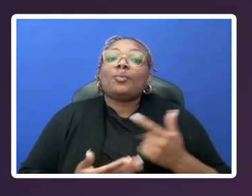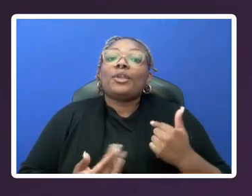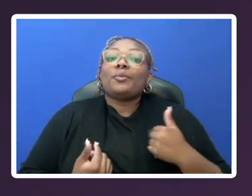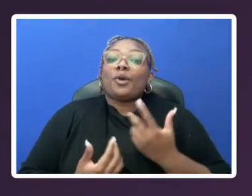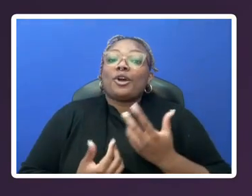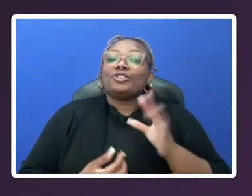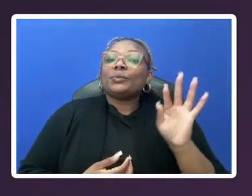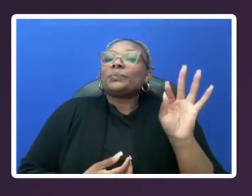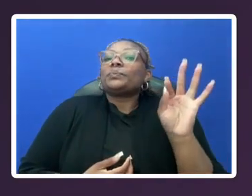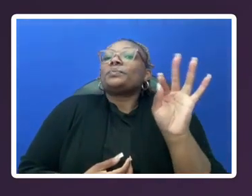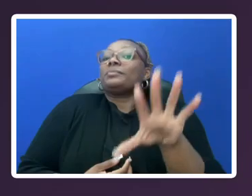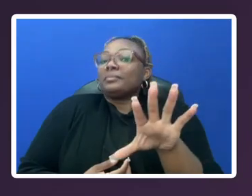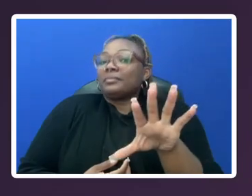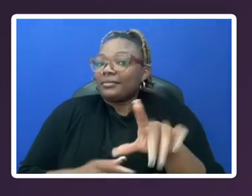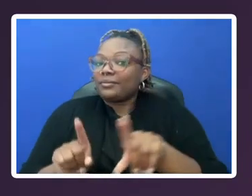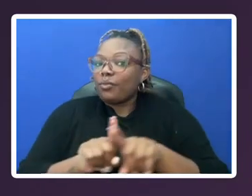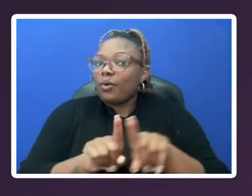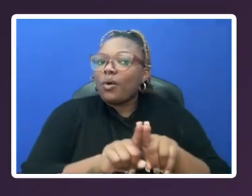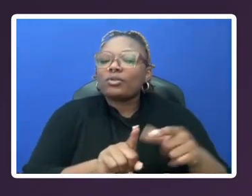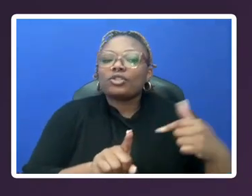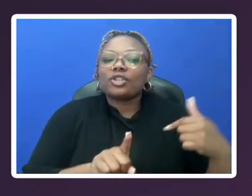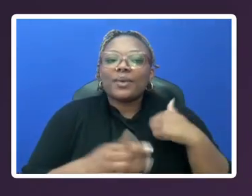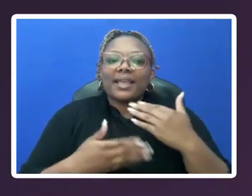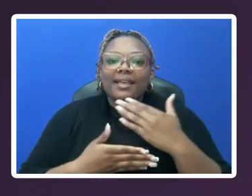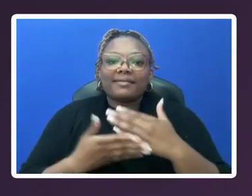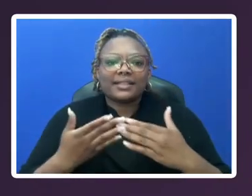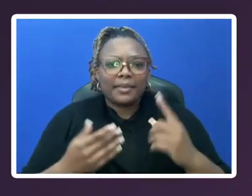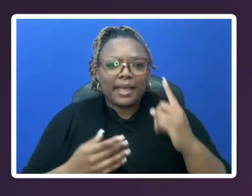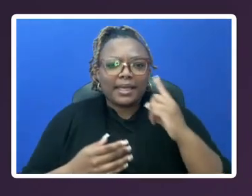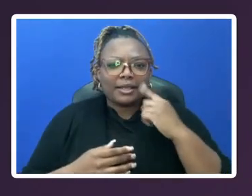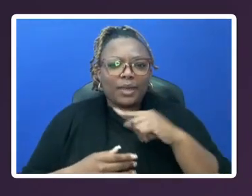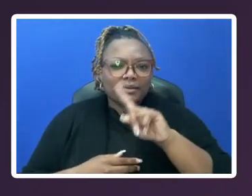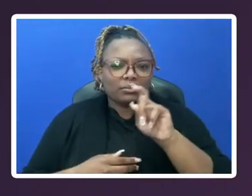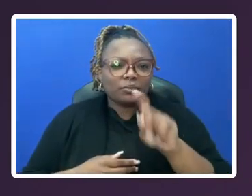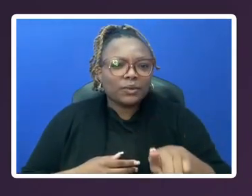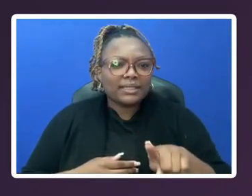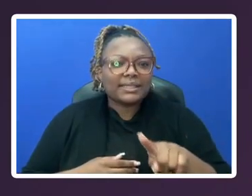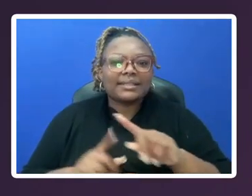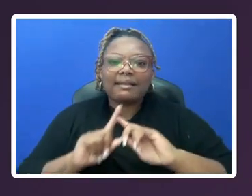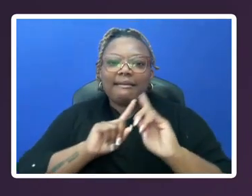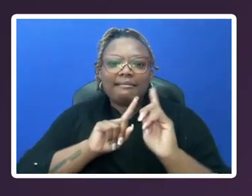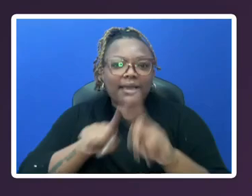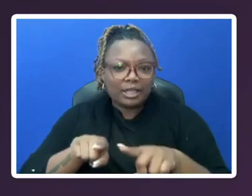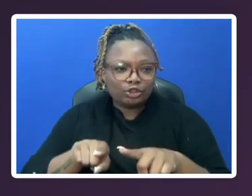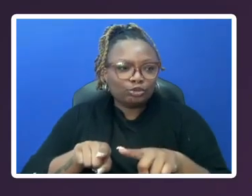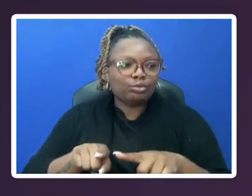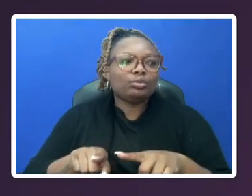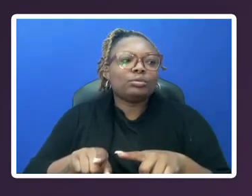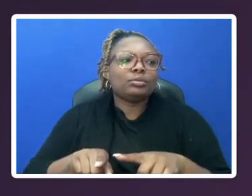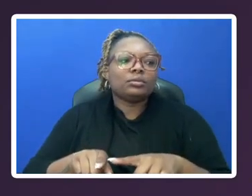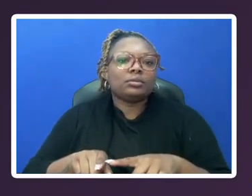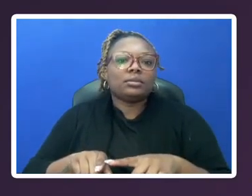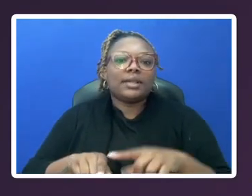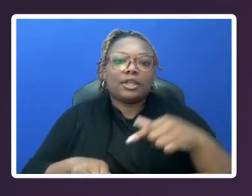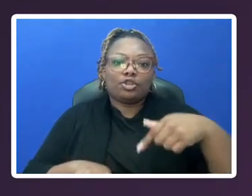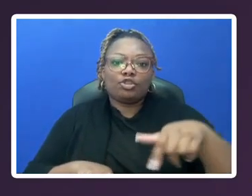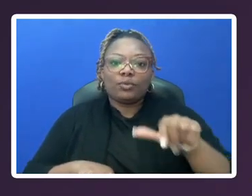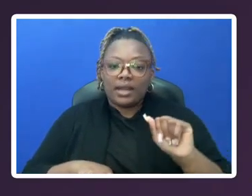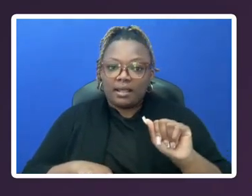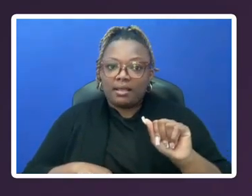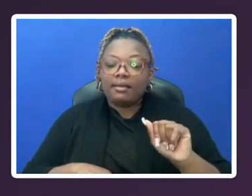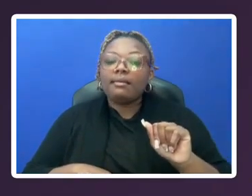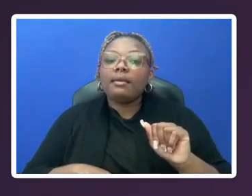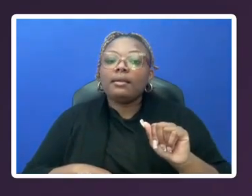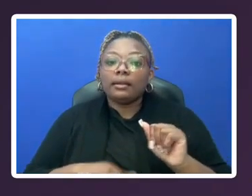And we have some -- I think we have some questions and answers in the Q&A. So,